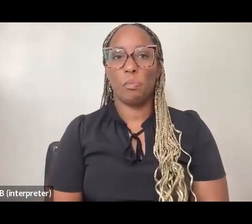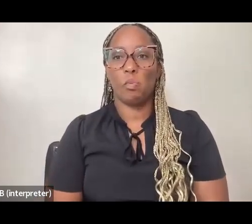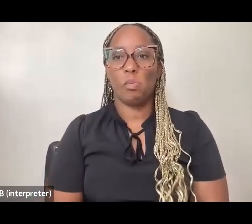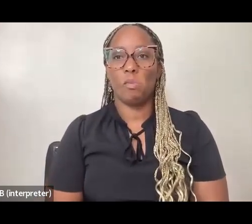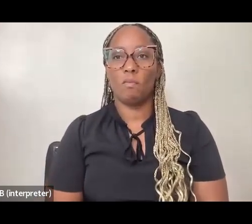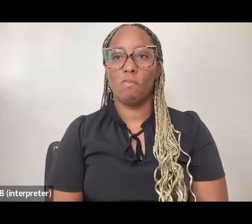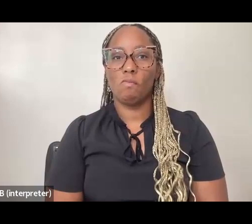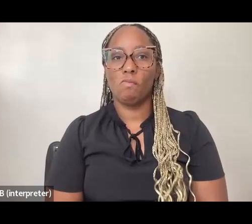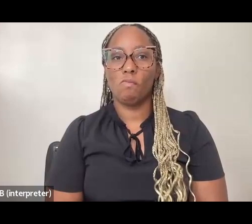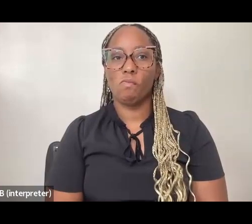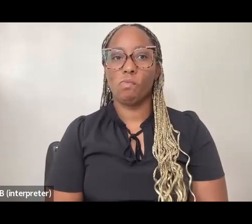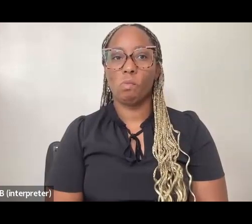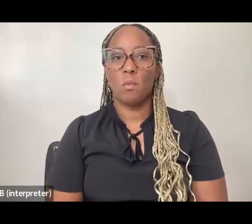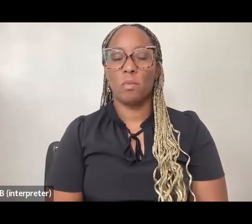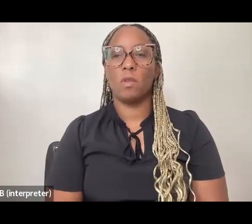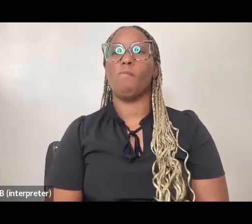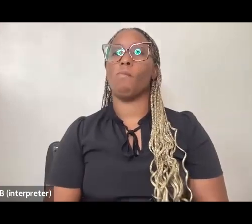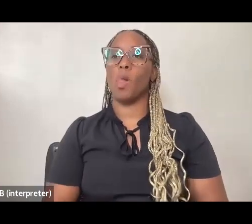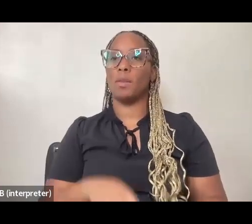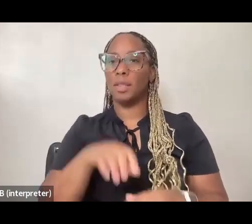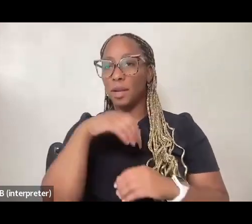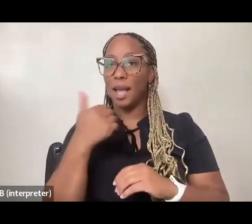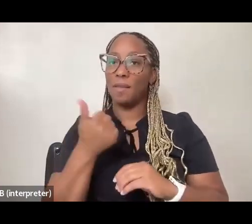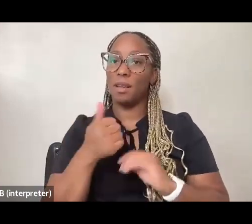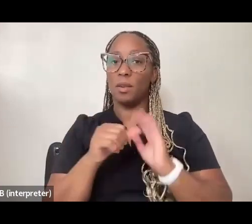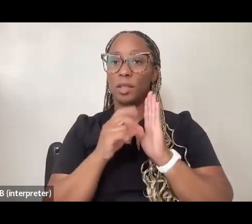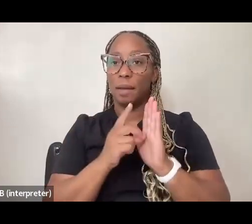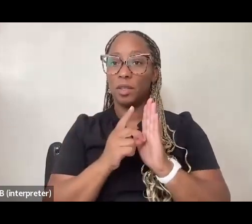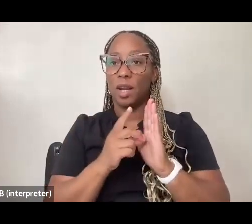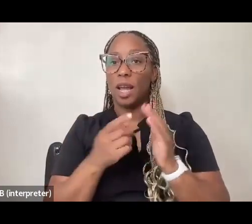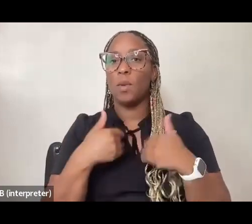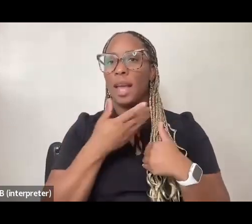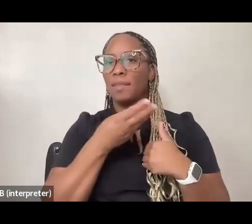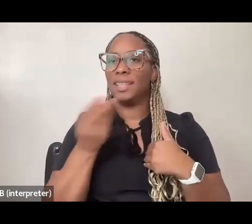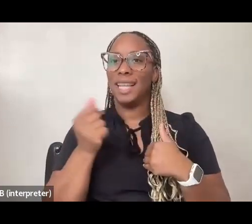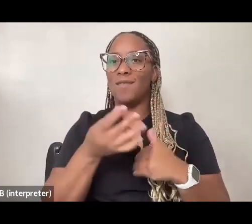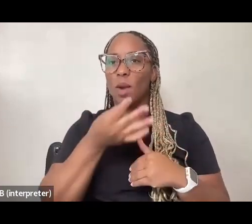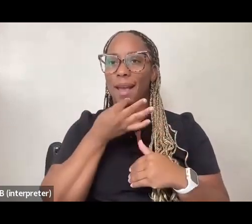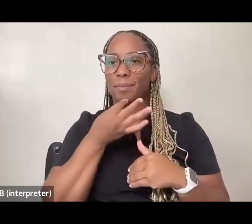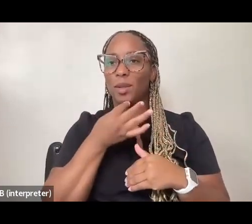That brings us to the other demos. We have several experts that put together some excellent